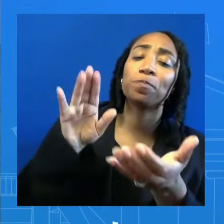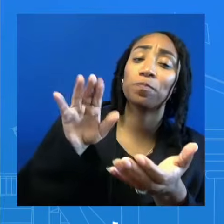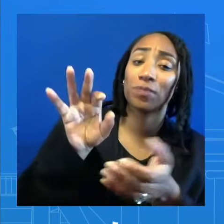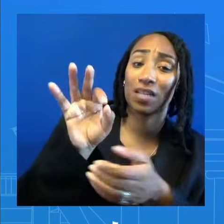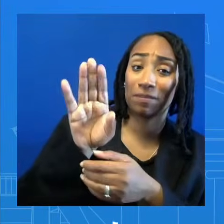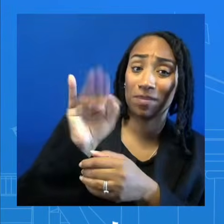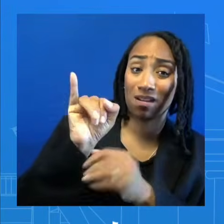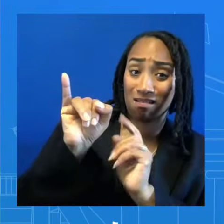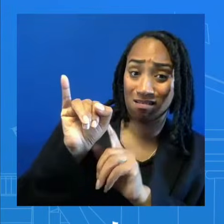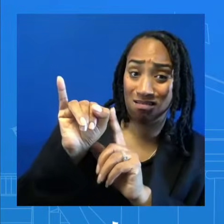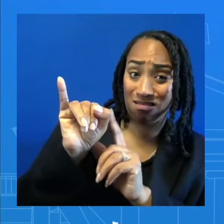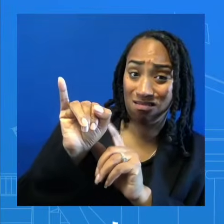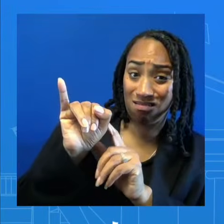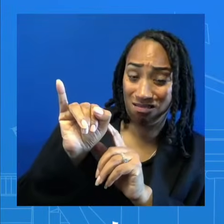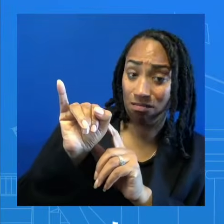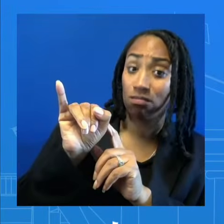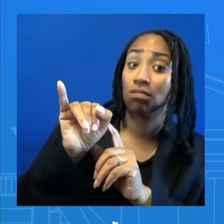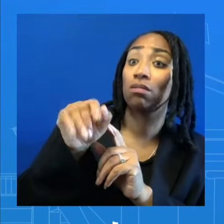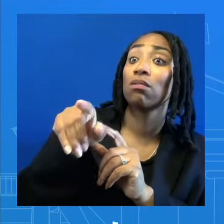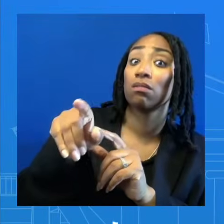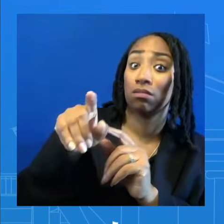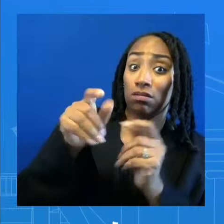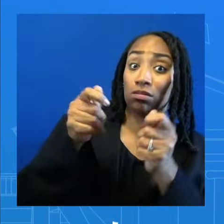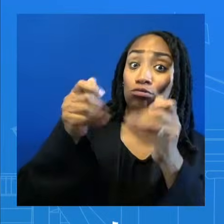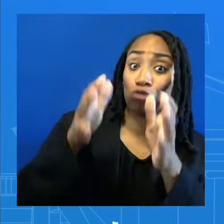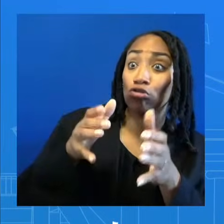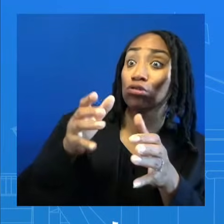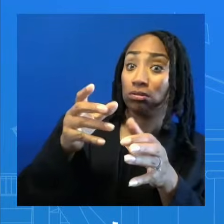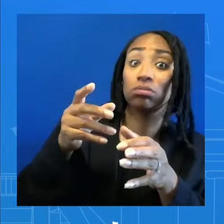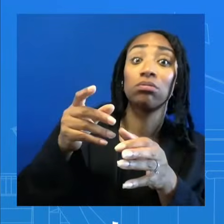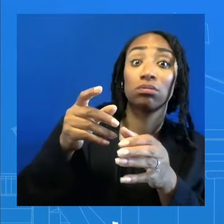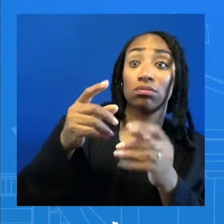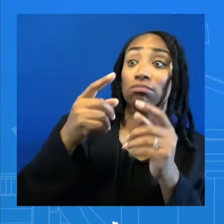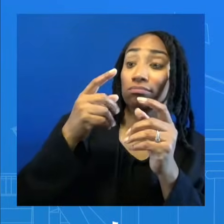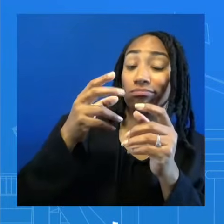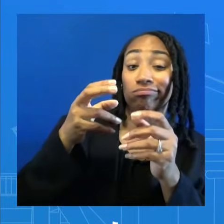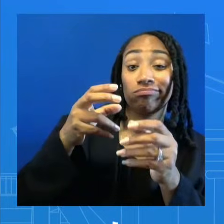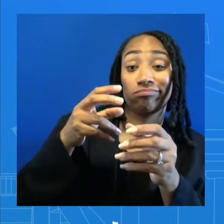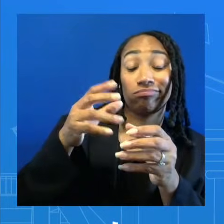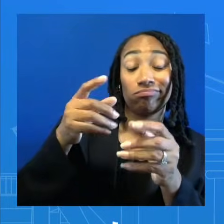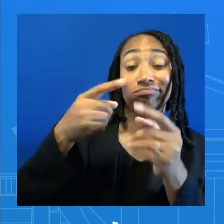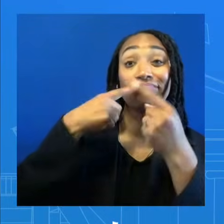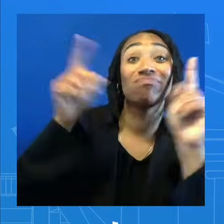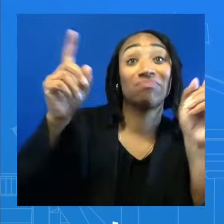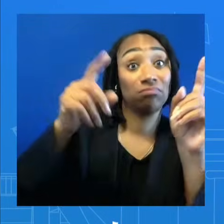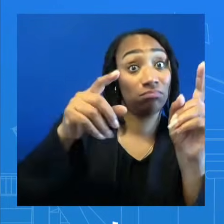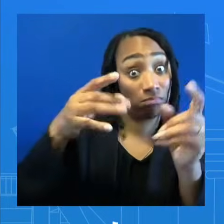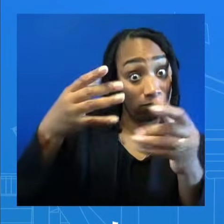Ms. Jean-Pierre: I would say that I don't have anything to share of a conversation between the FBI director